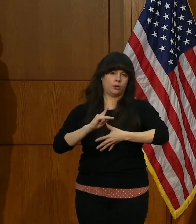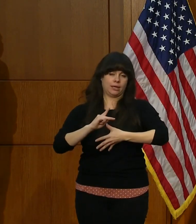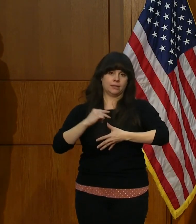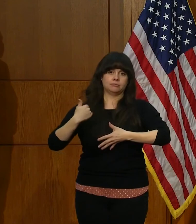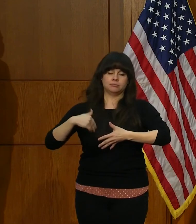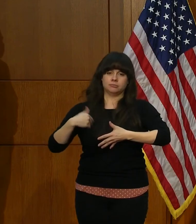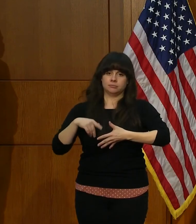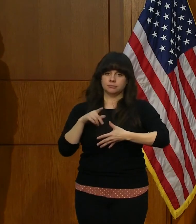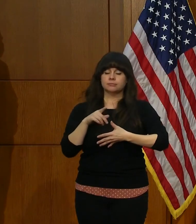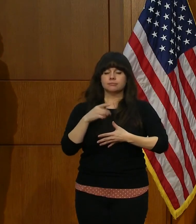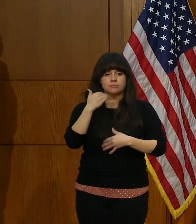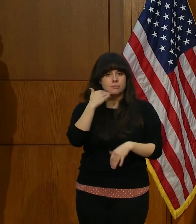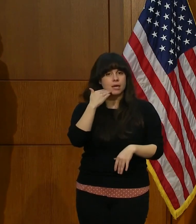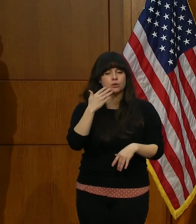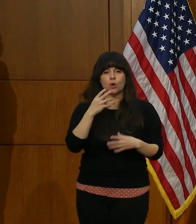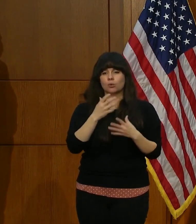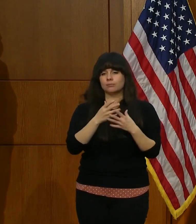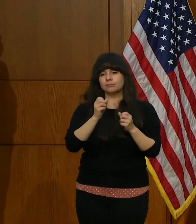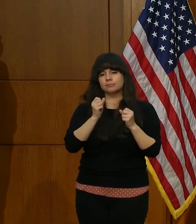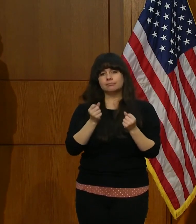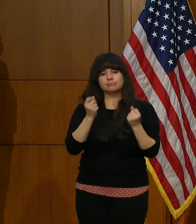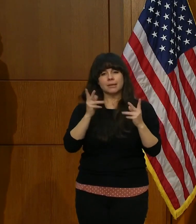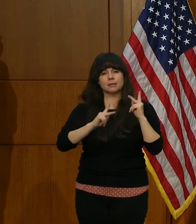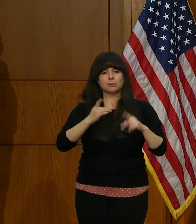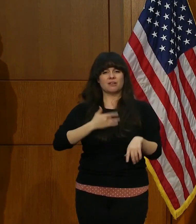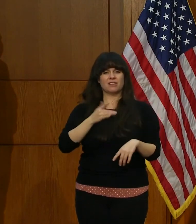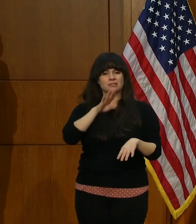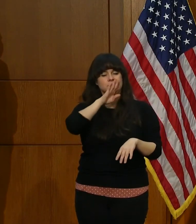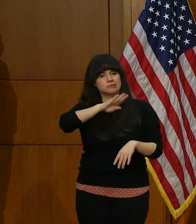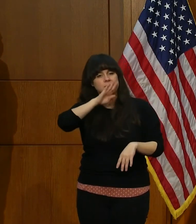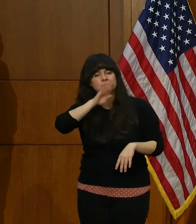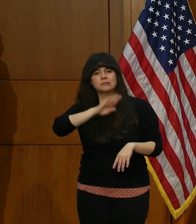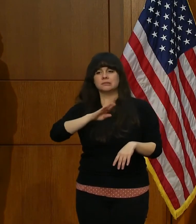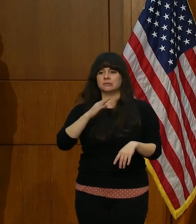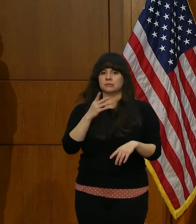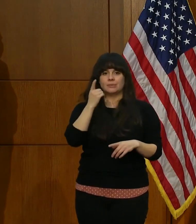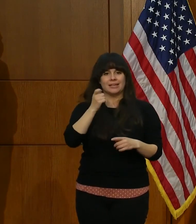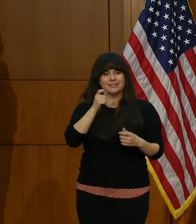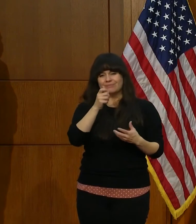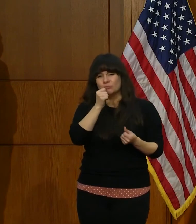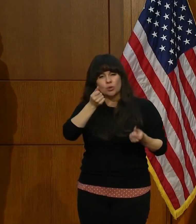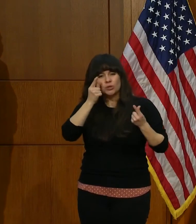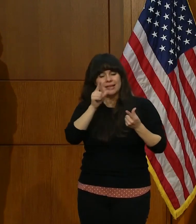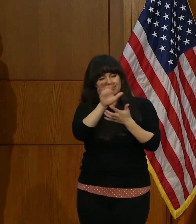TOLD THE HEALTH DEPARTMENT THAT THIS IS A PRIORITY. NO THIS HAS BEEN A SOURCE OF GREAT